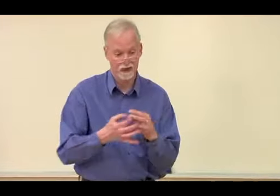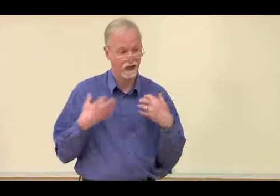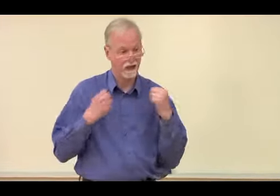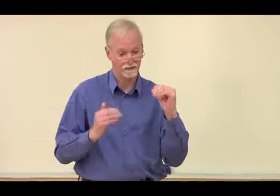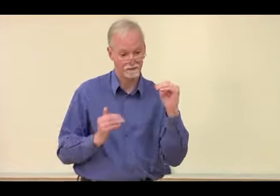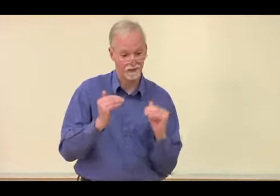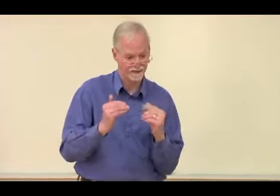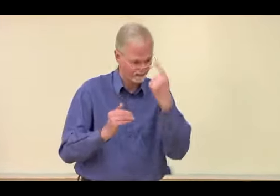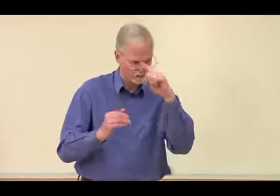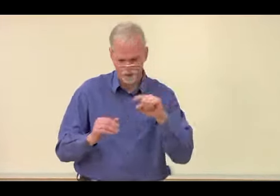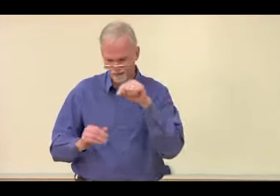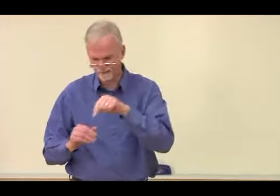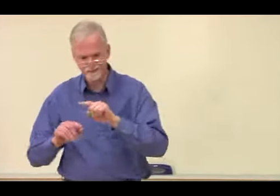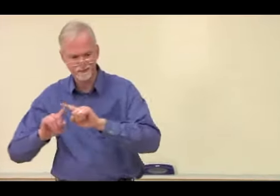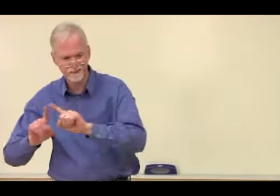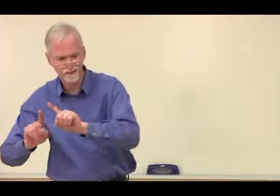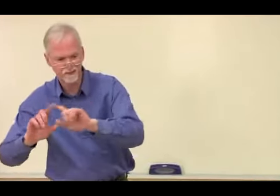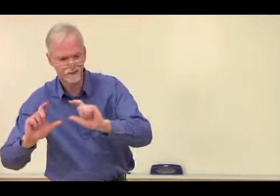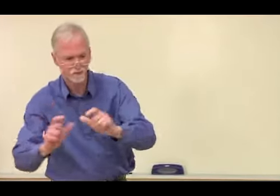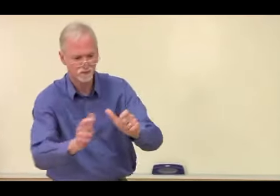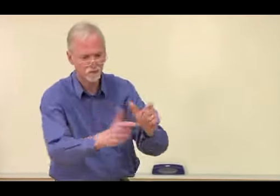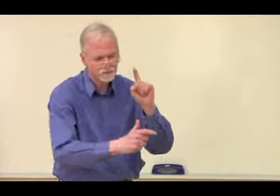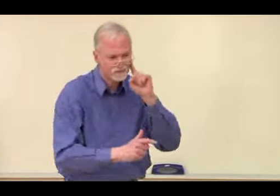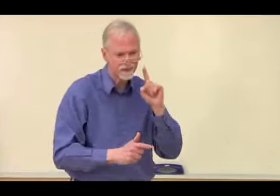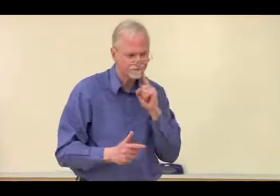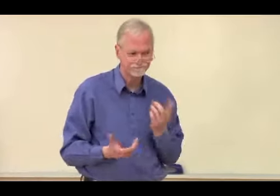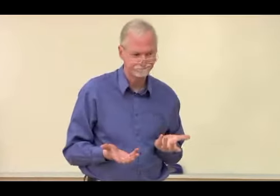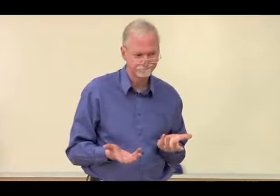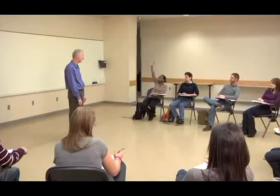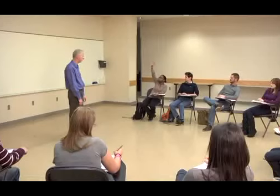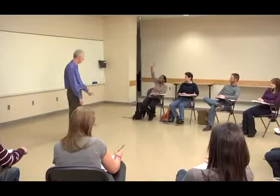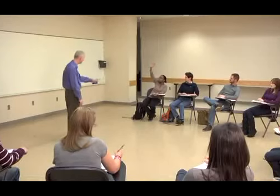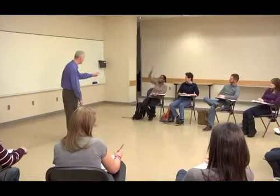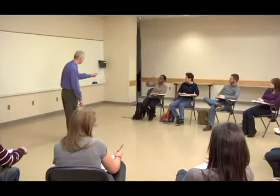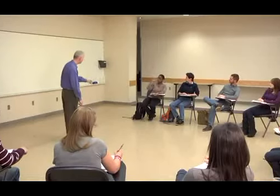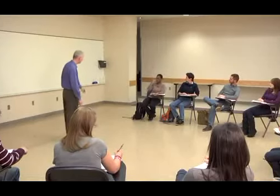on health disparities in any deaf population.